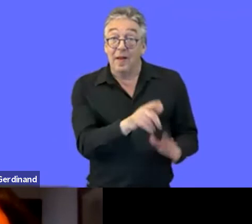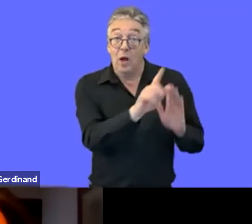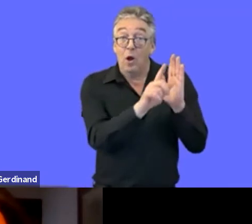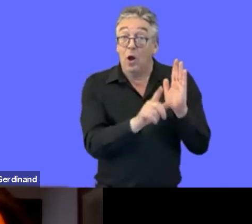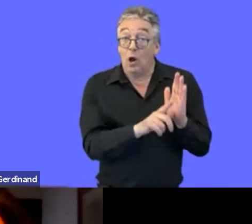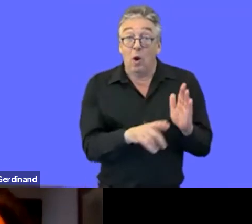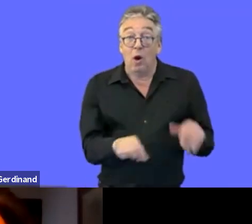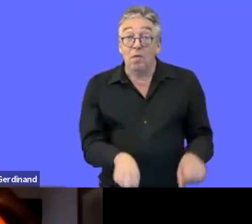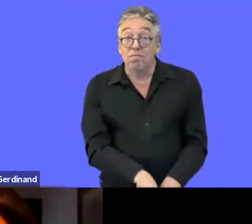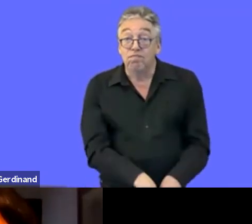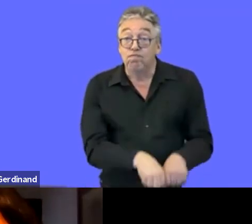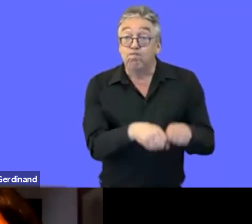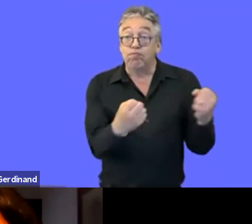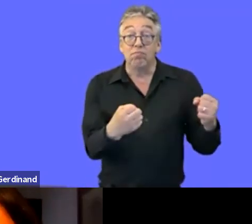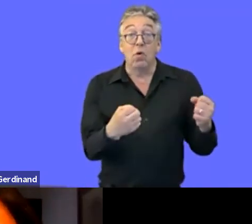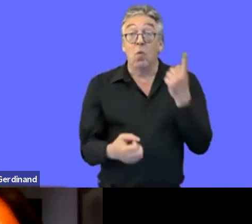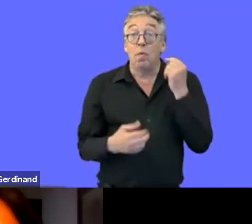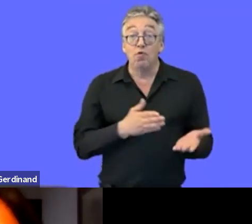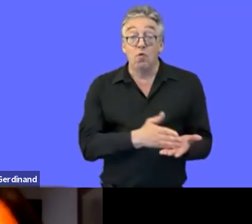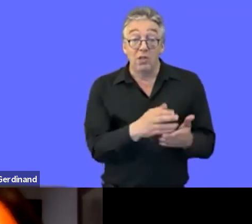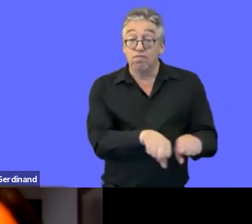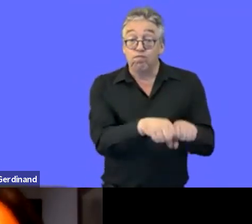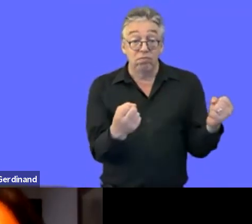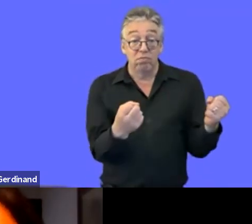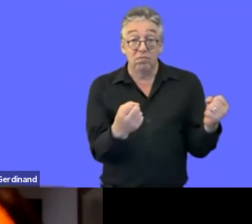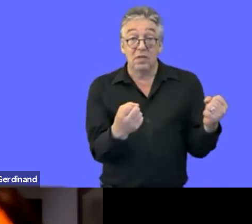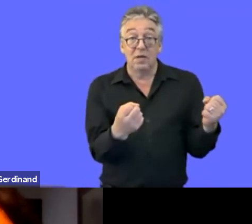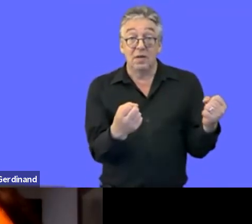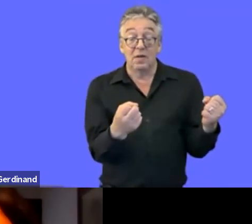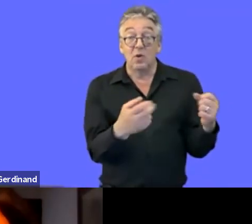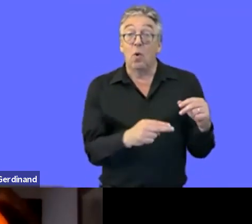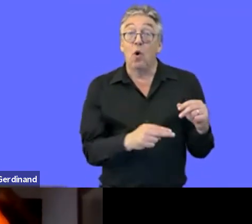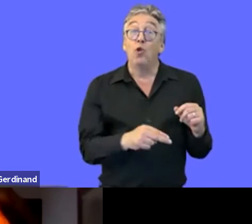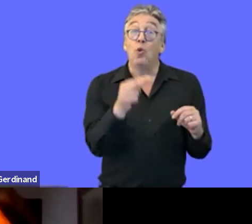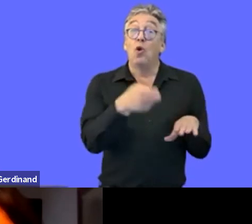that led to the decriminalization of abortion in Ireland in 2019.